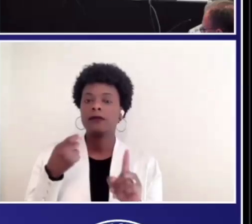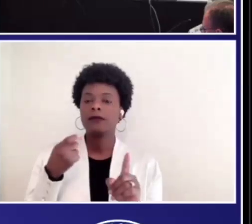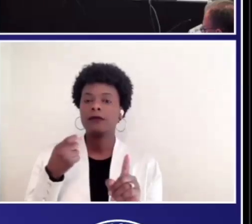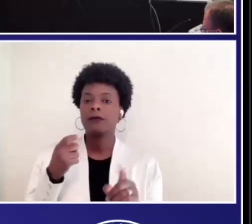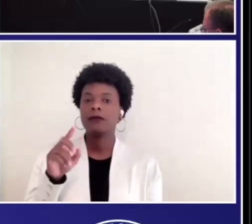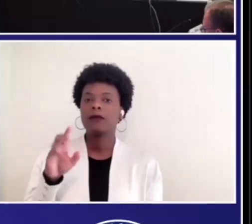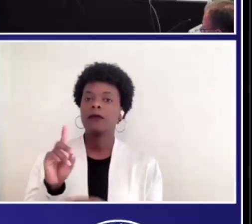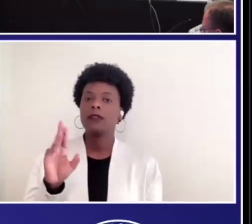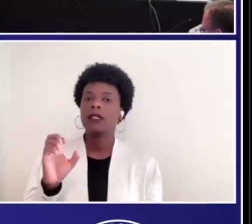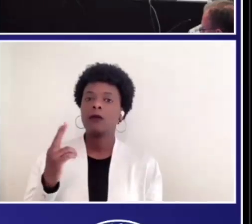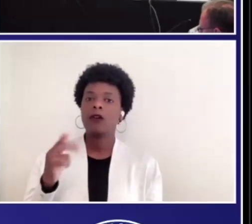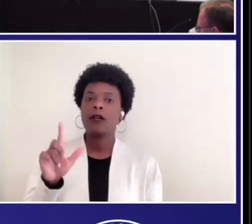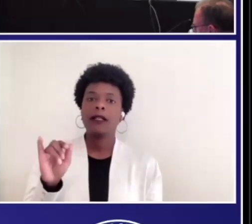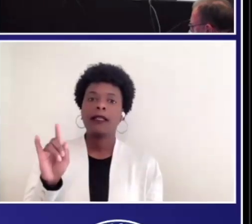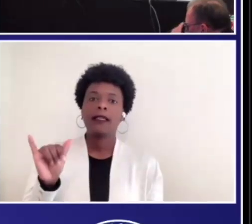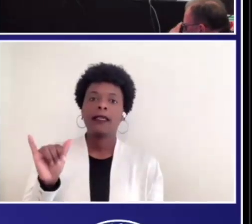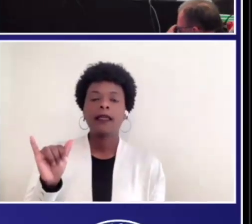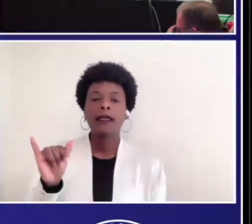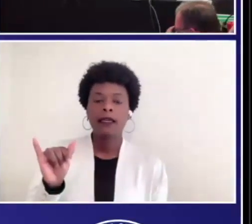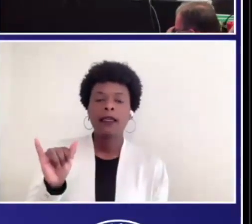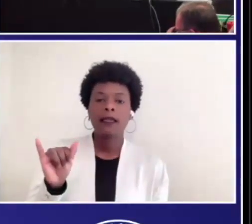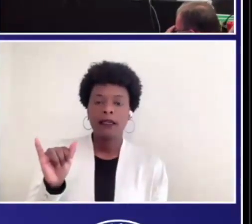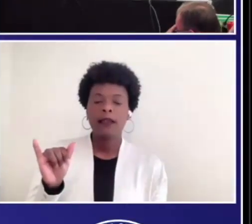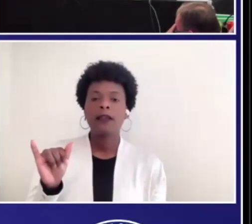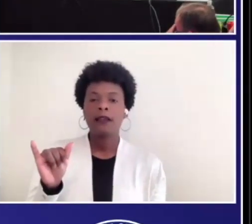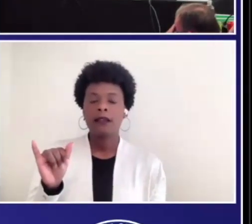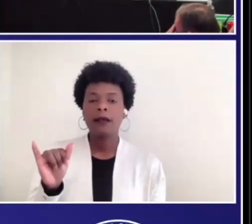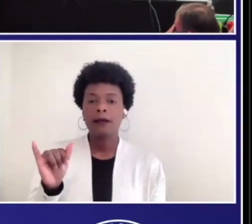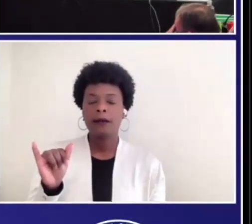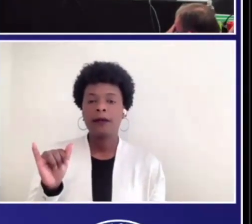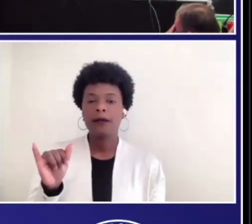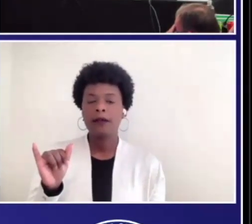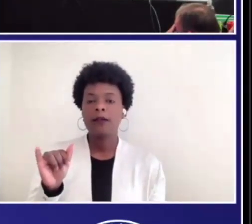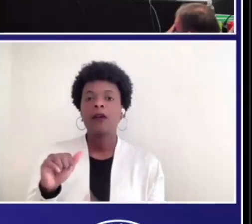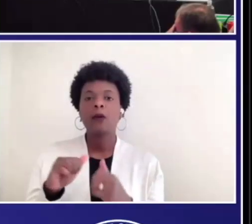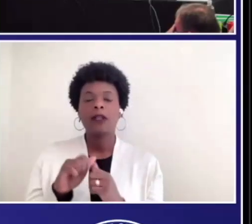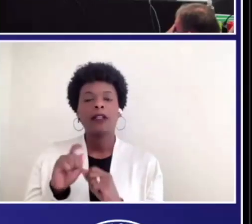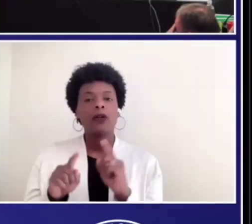Lilly with some questions on there.